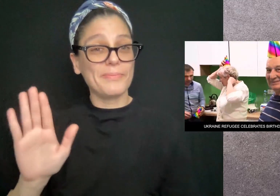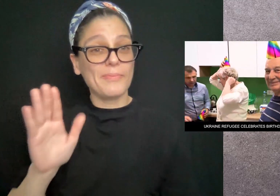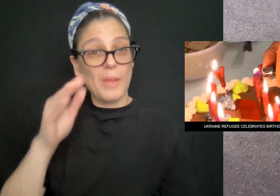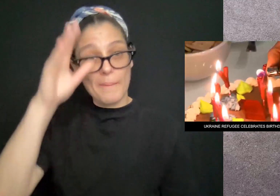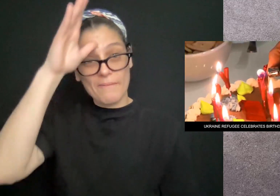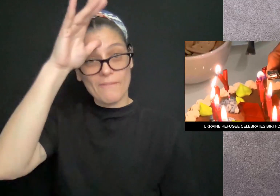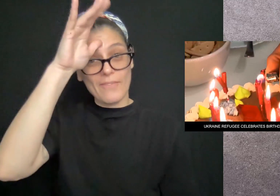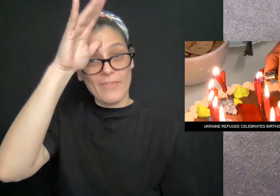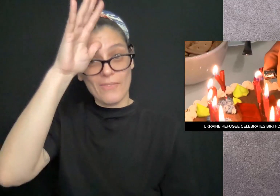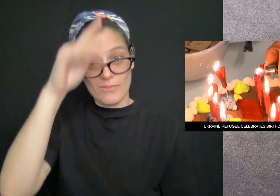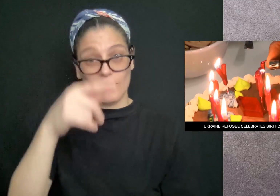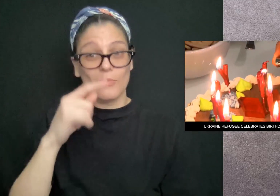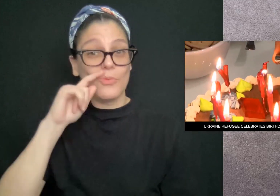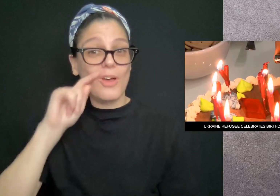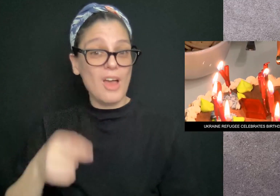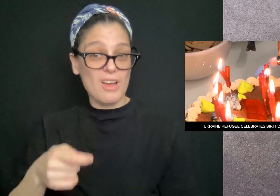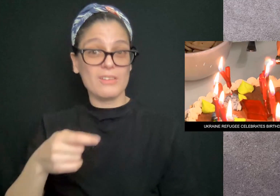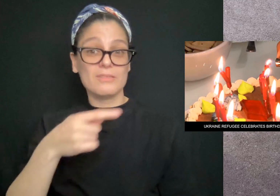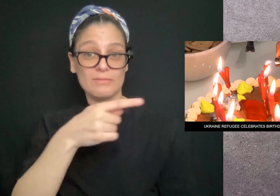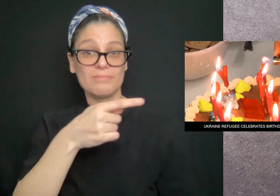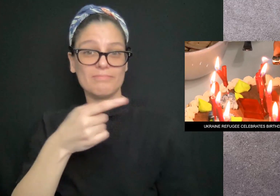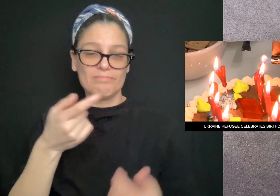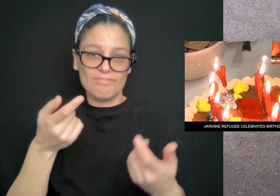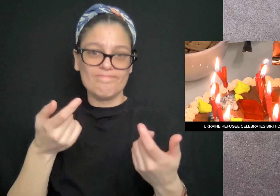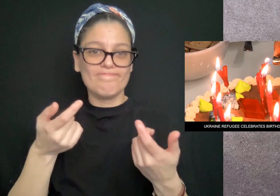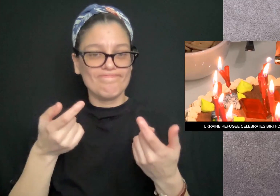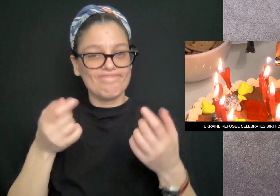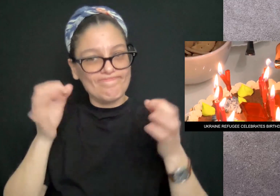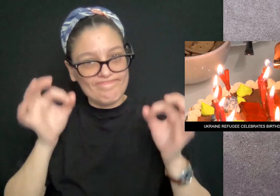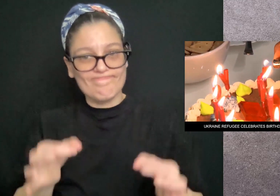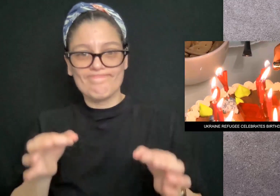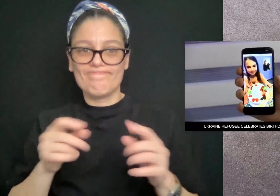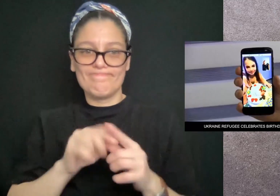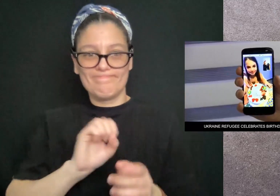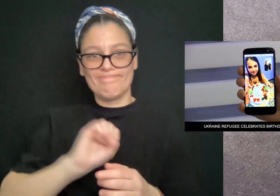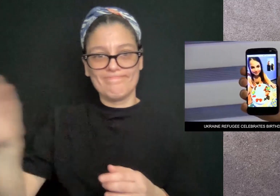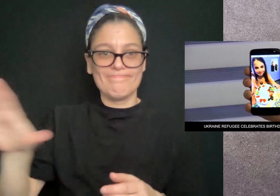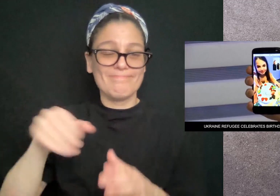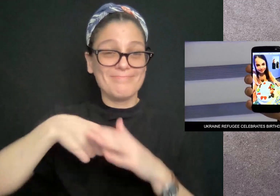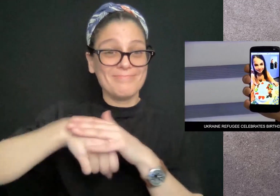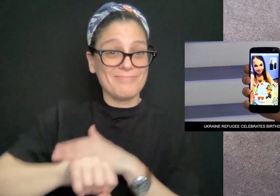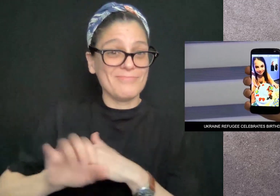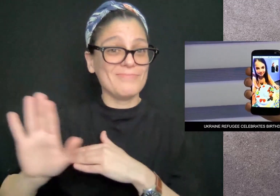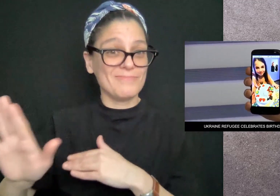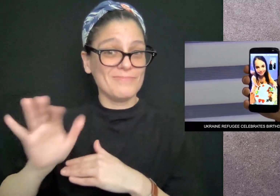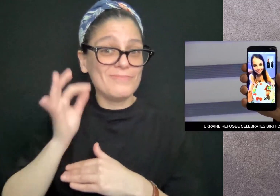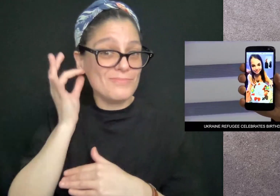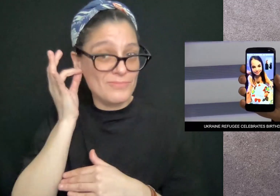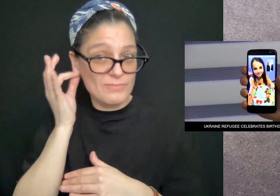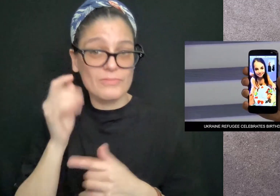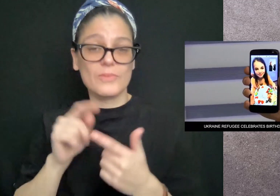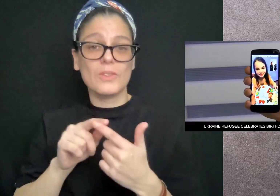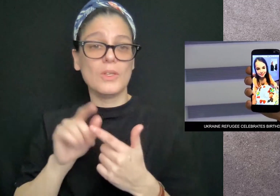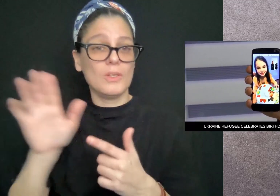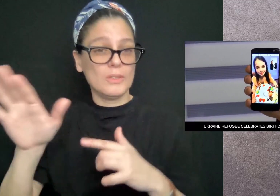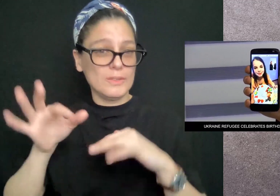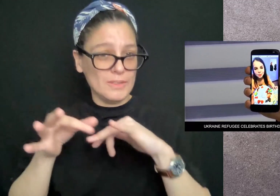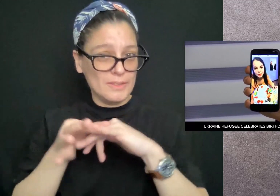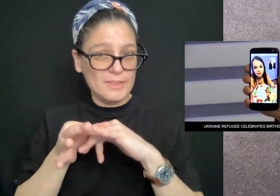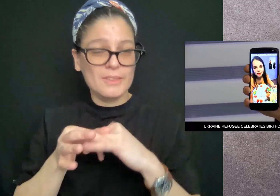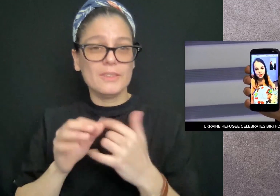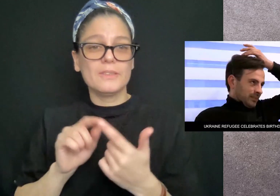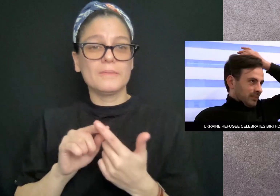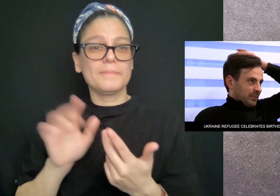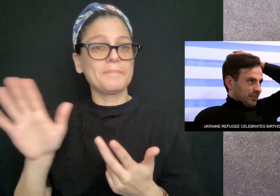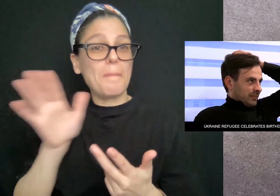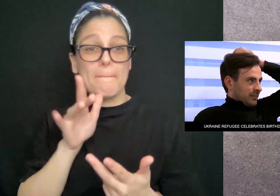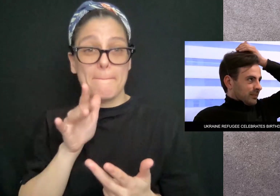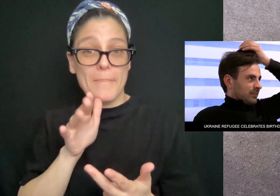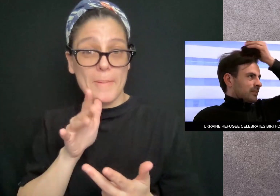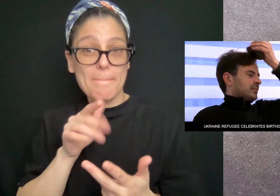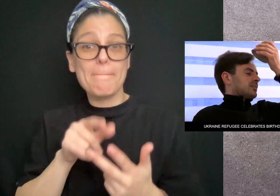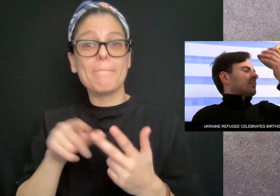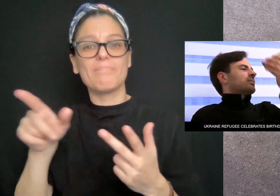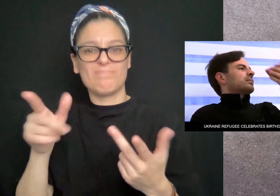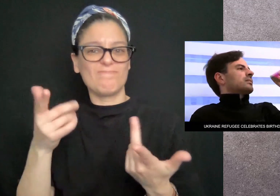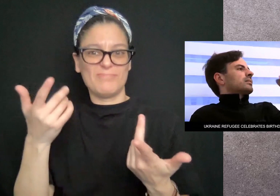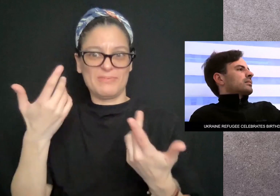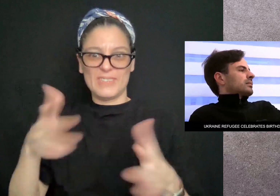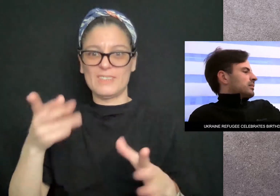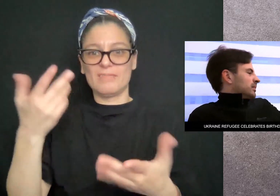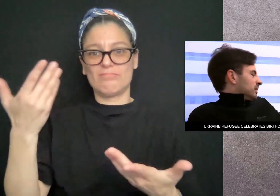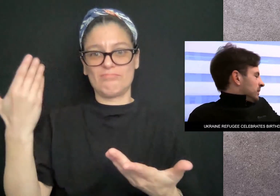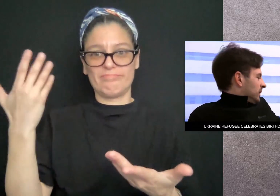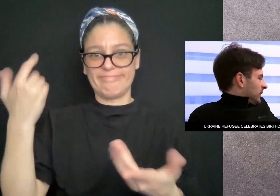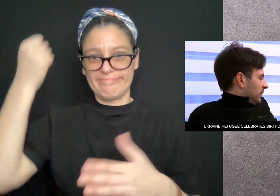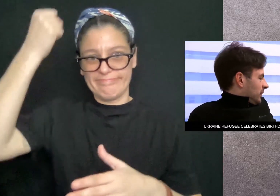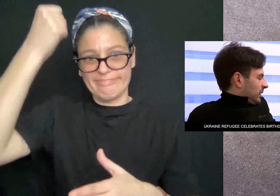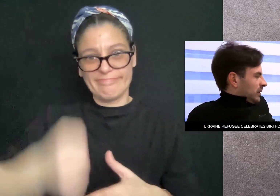to blow out her candles virtually her father in Ukraine decided to send his daughter wife